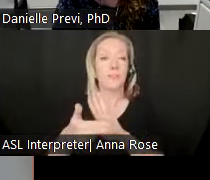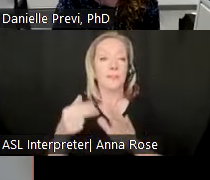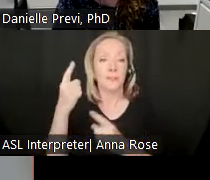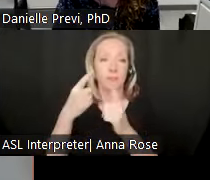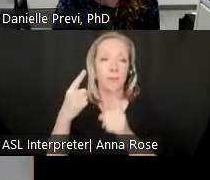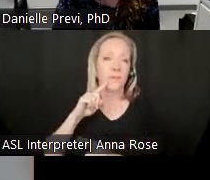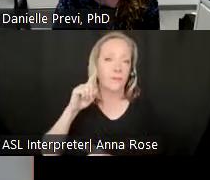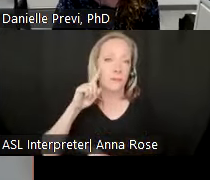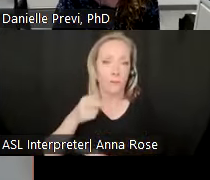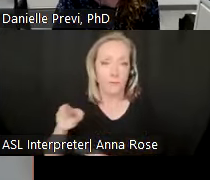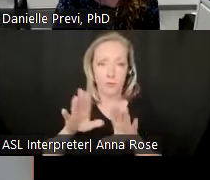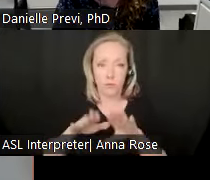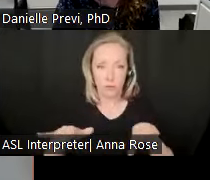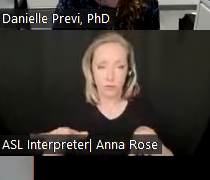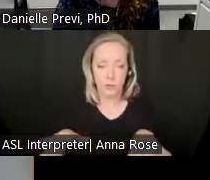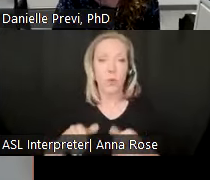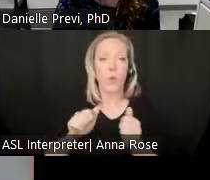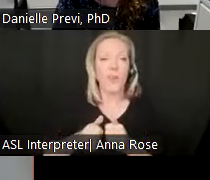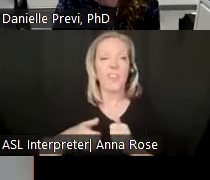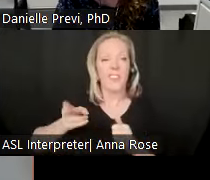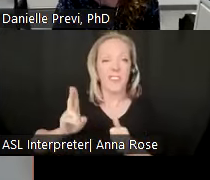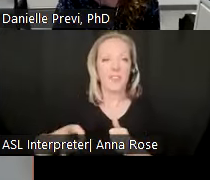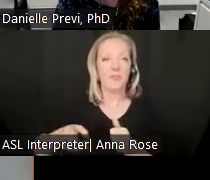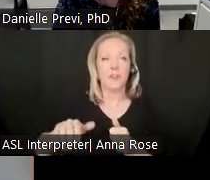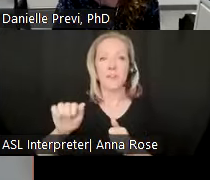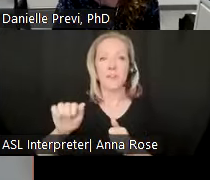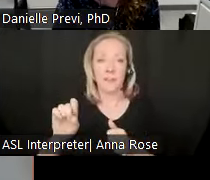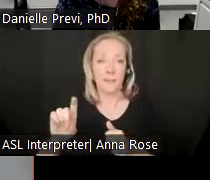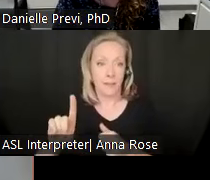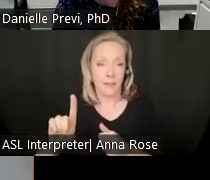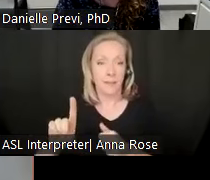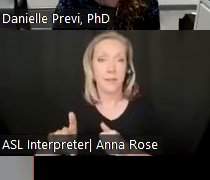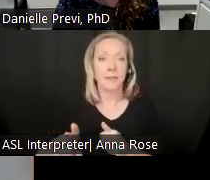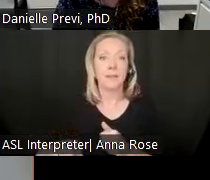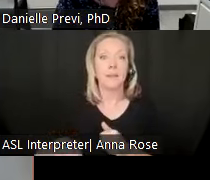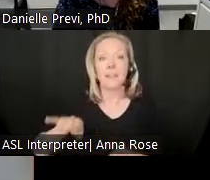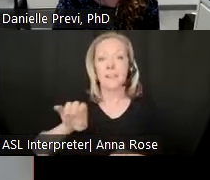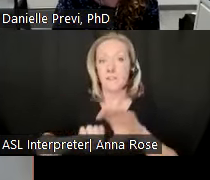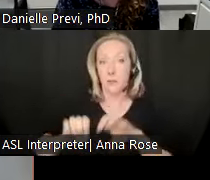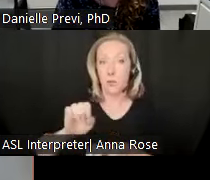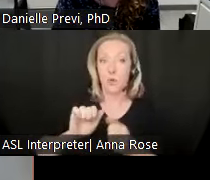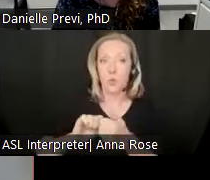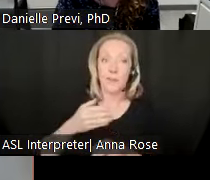hearing children with a history of autism spectrum disorder and evaluations with pre-cochlear implant